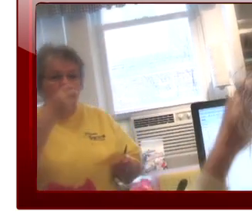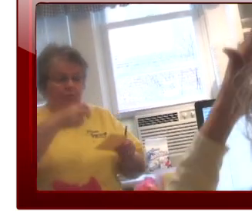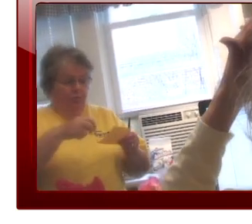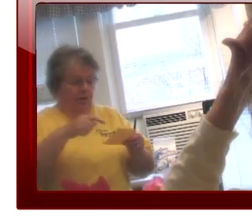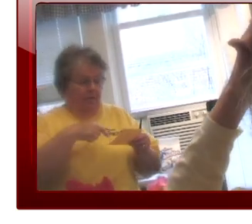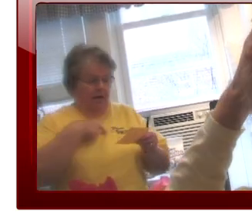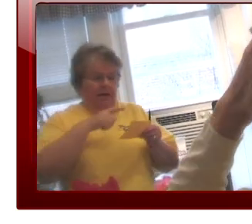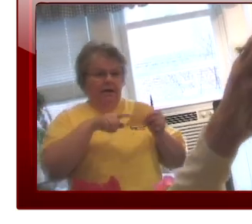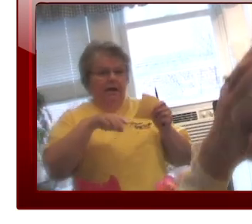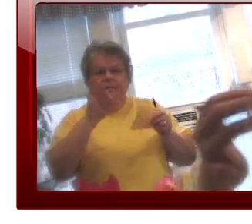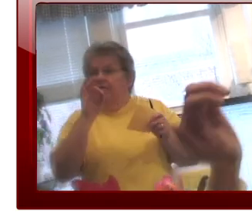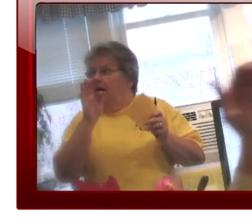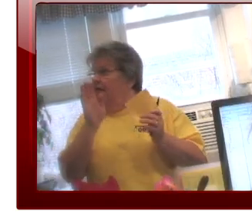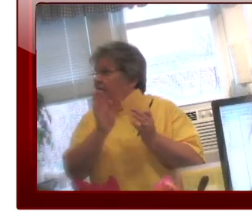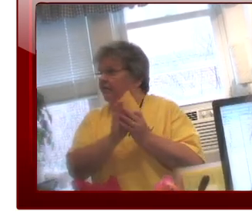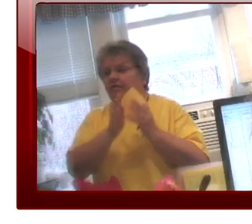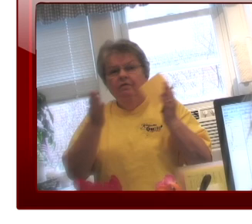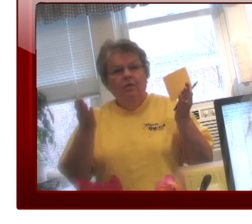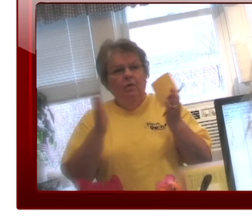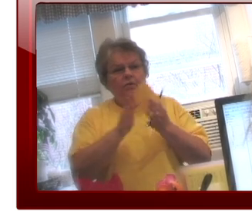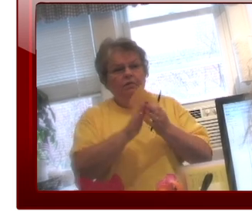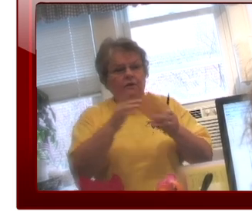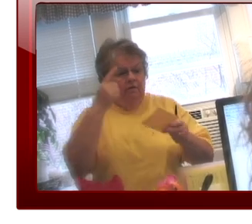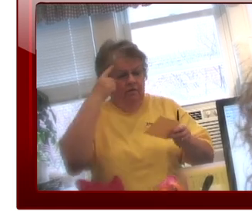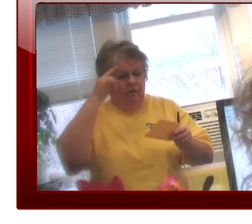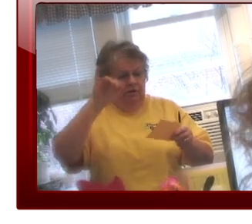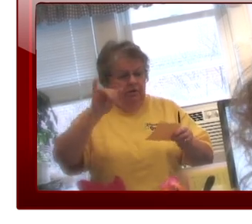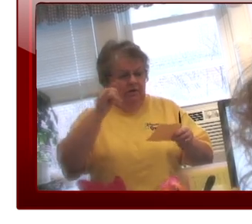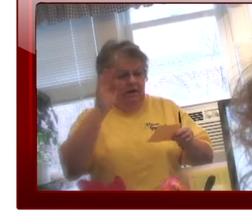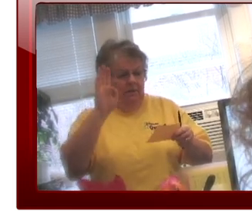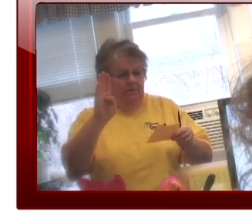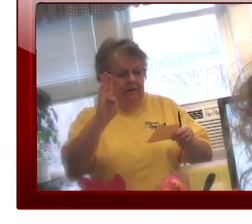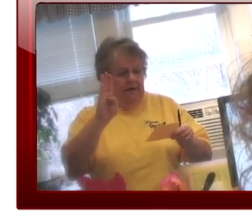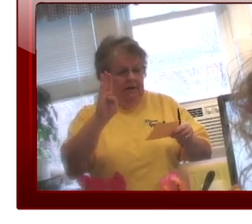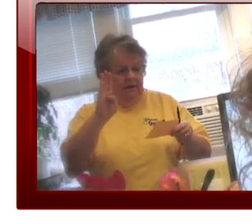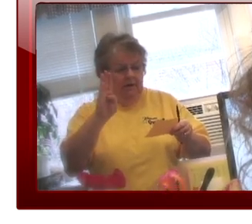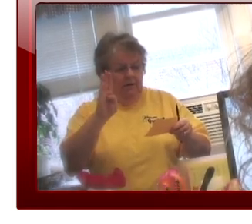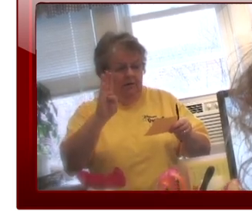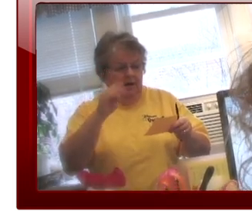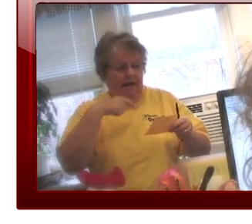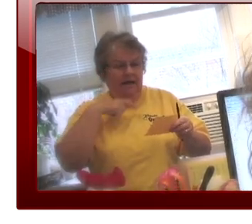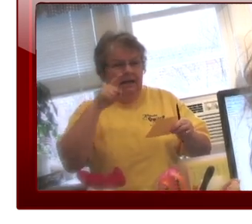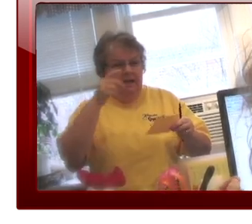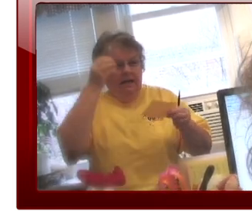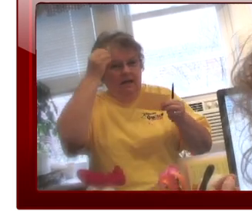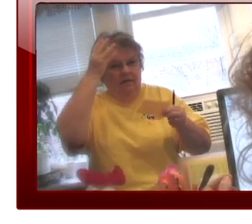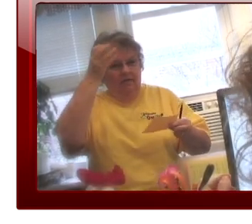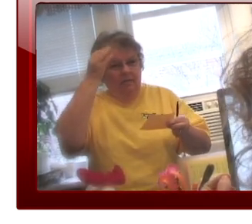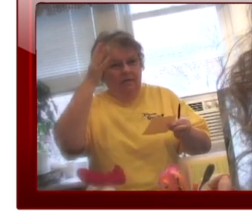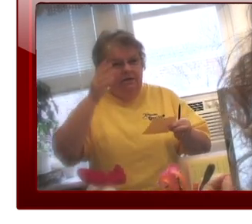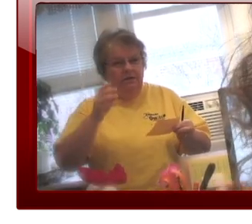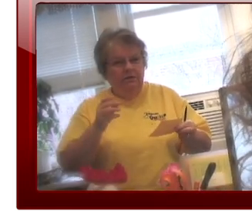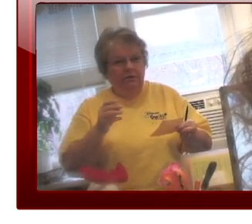To get the attention of a person with a hearing loss, call their name.